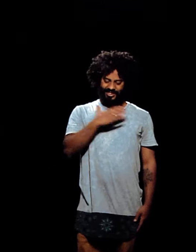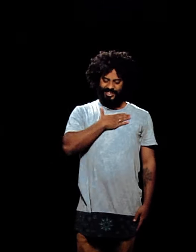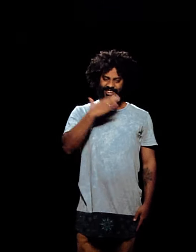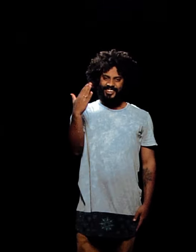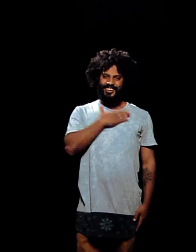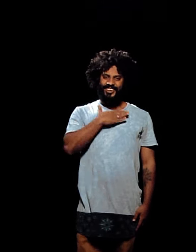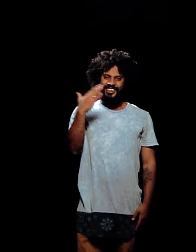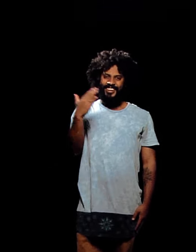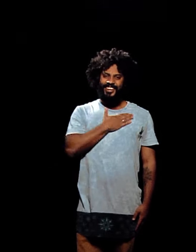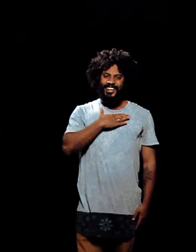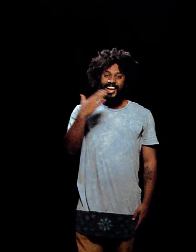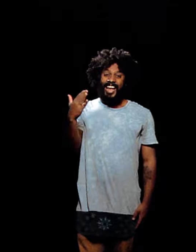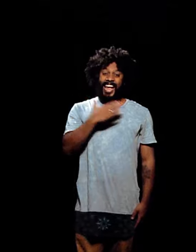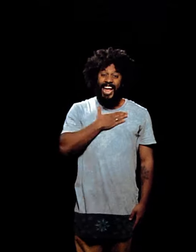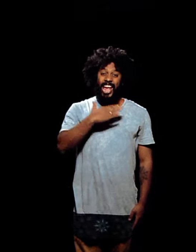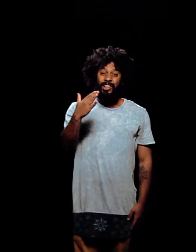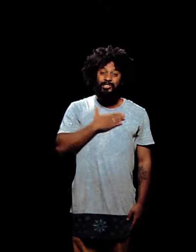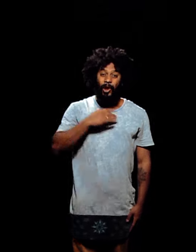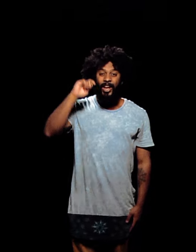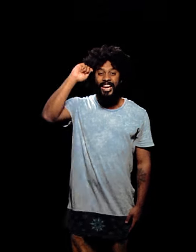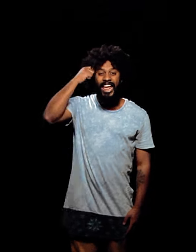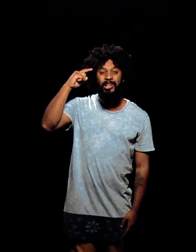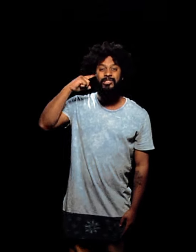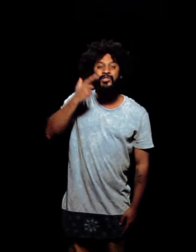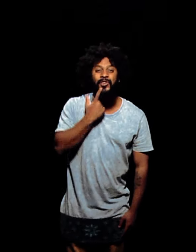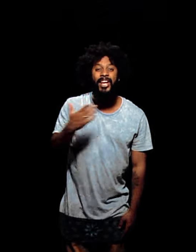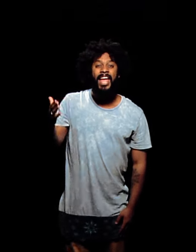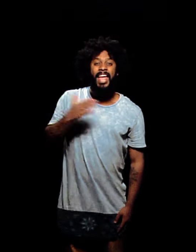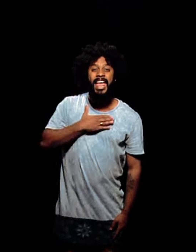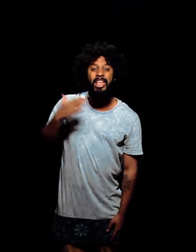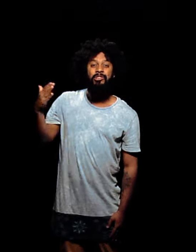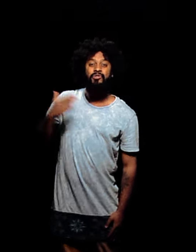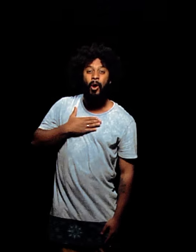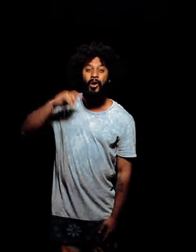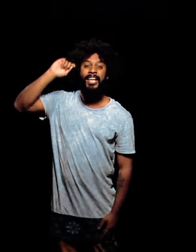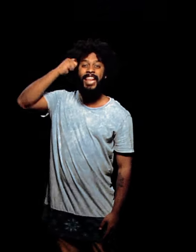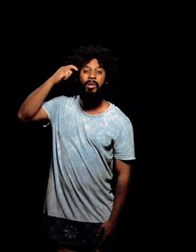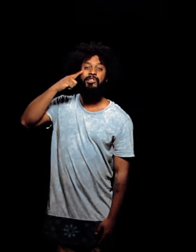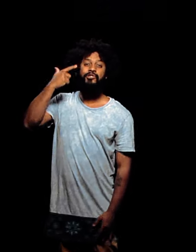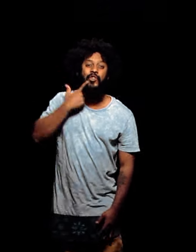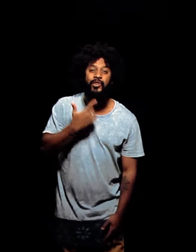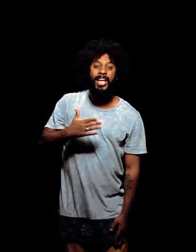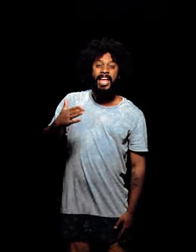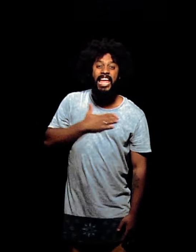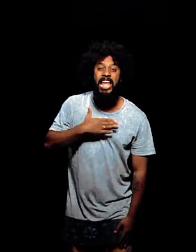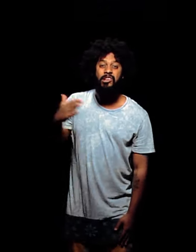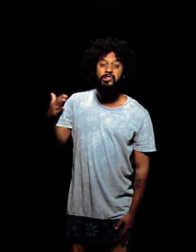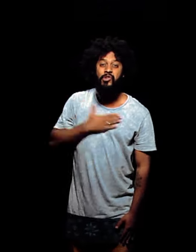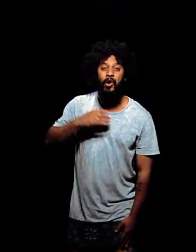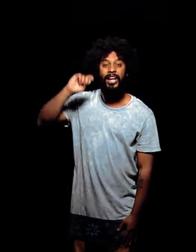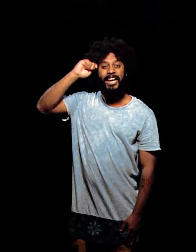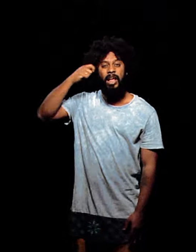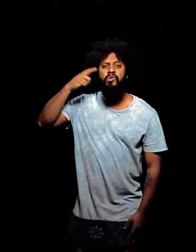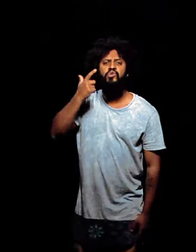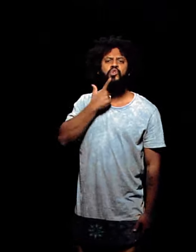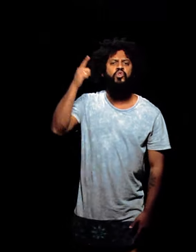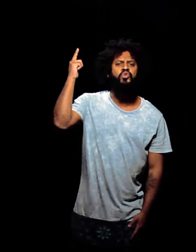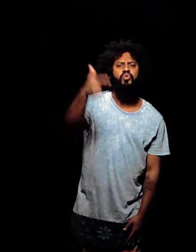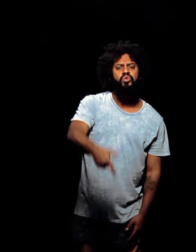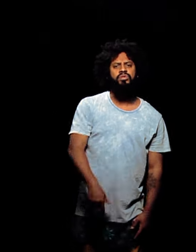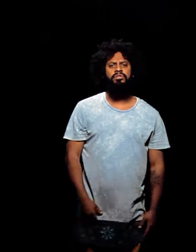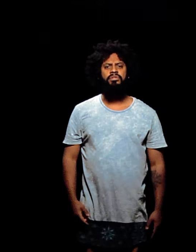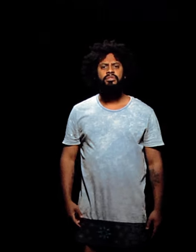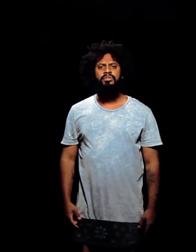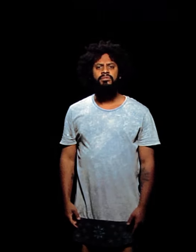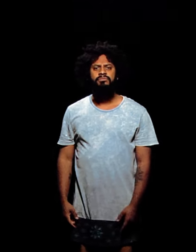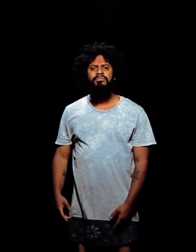But me, me! I am deaf black.